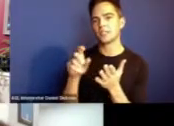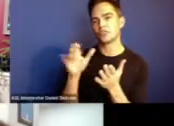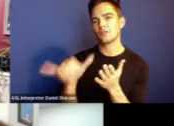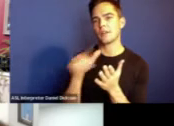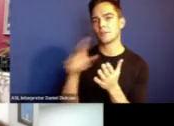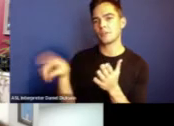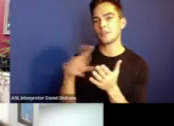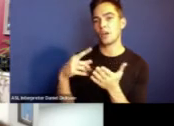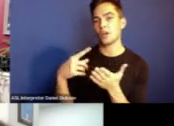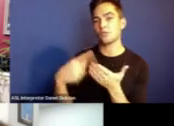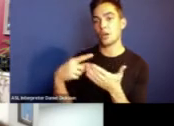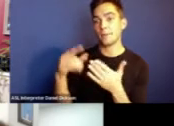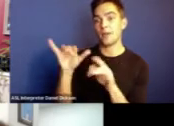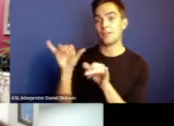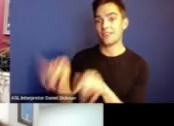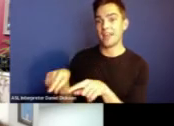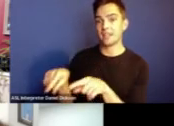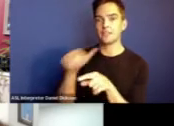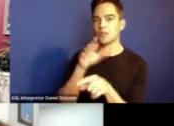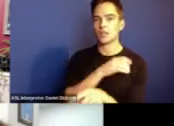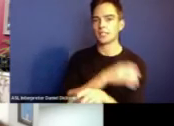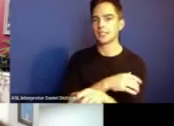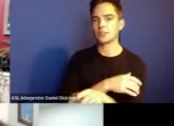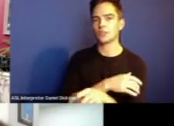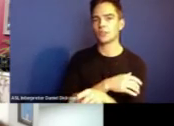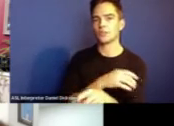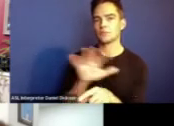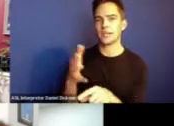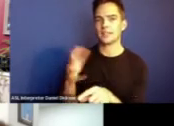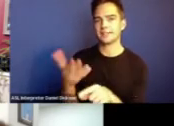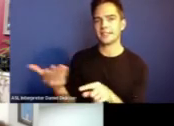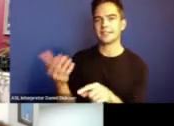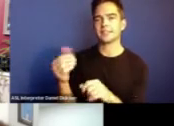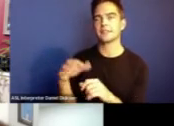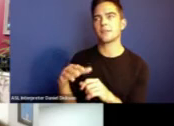that's not a clinical sort of thing. It's actually it's used